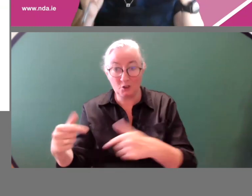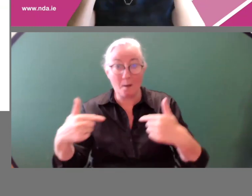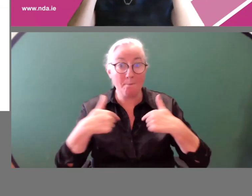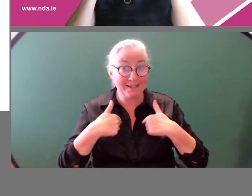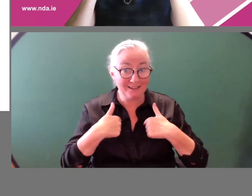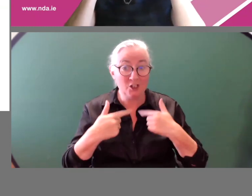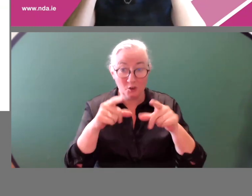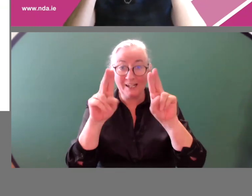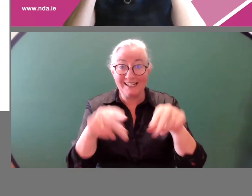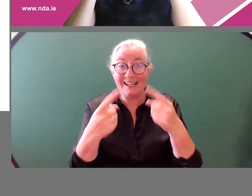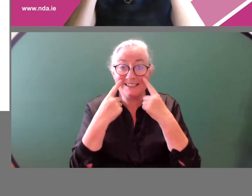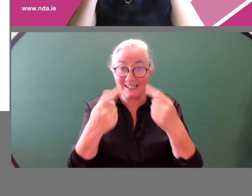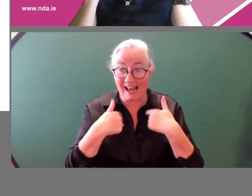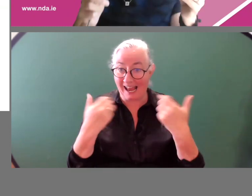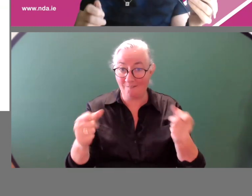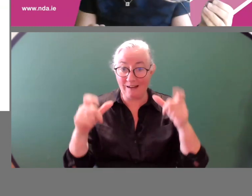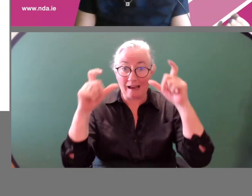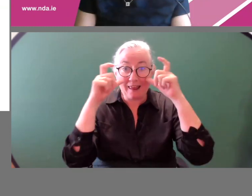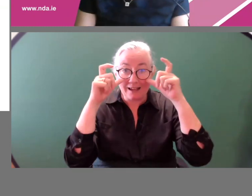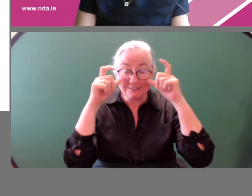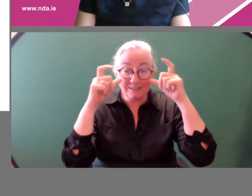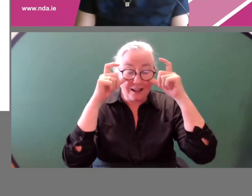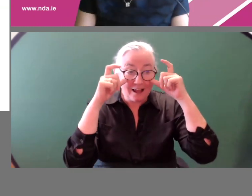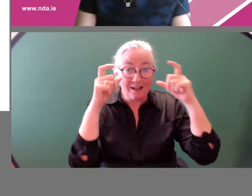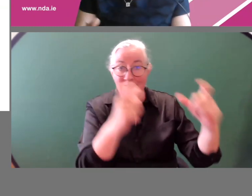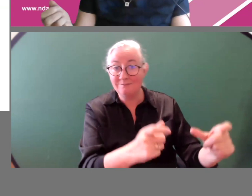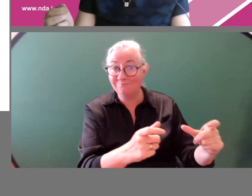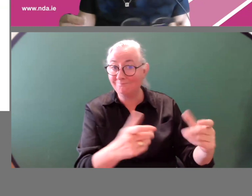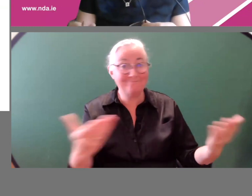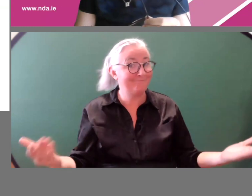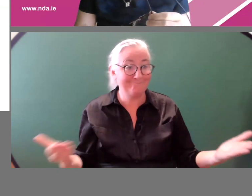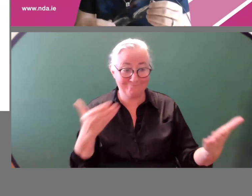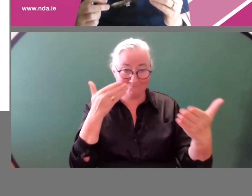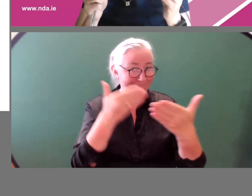see I wear glasses, when I take glasses off I’m very short-sighted so everything turns to a blur.